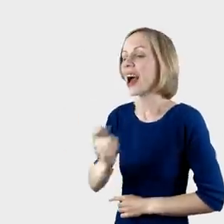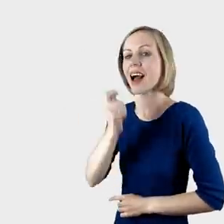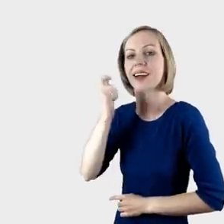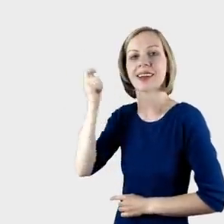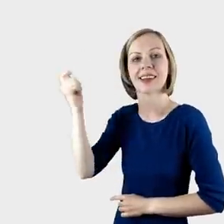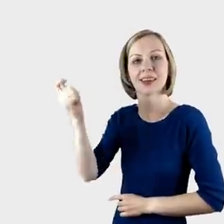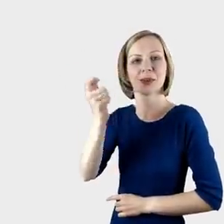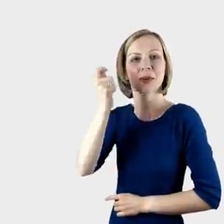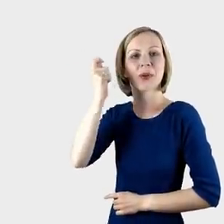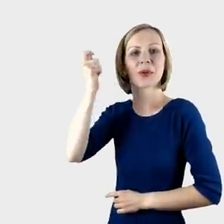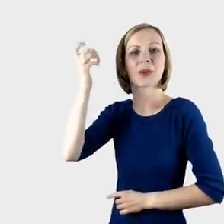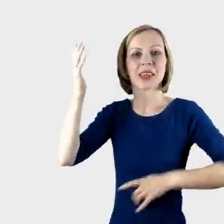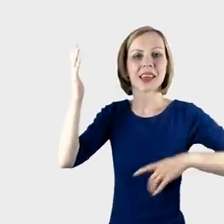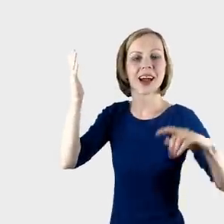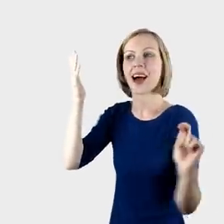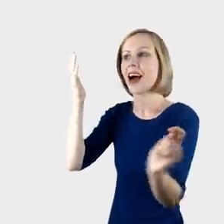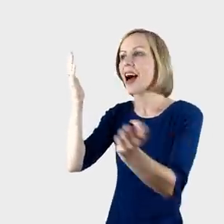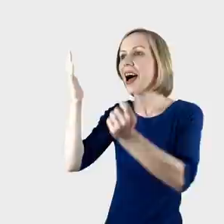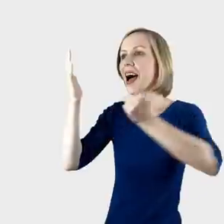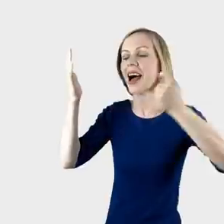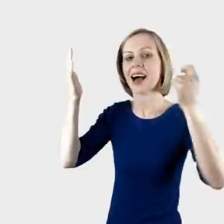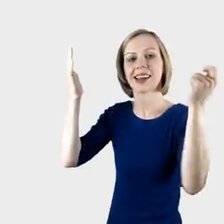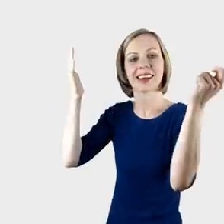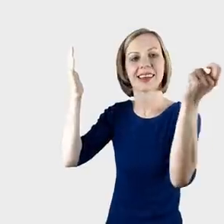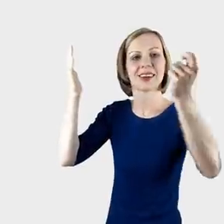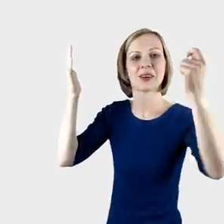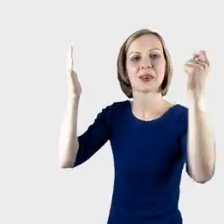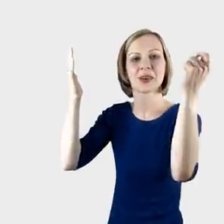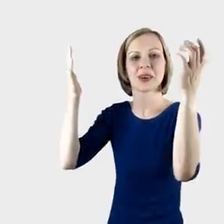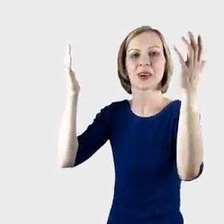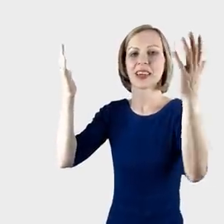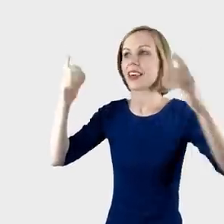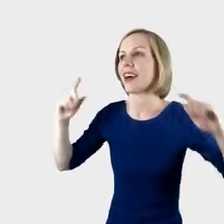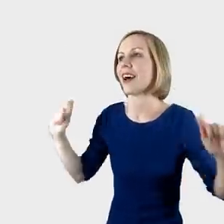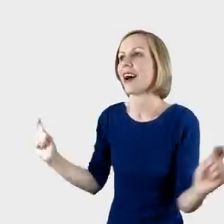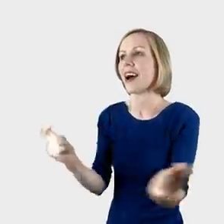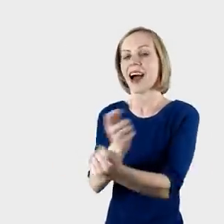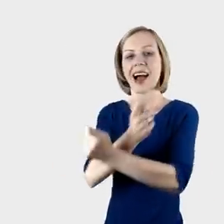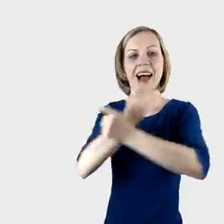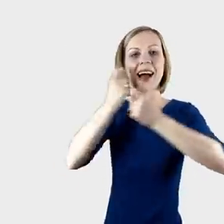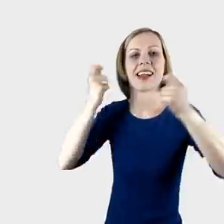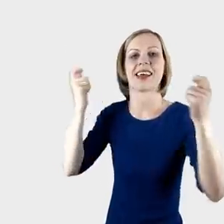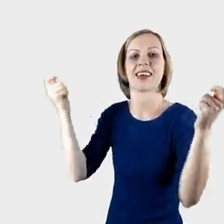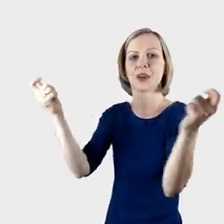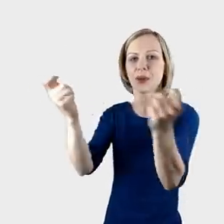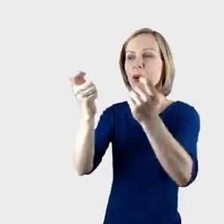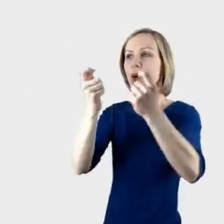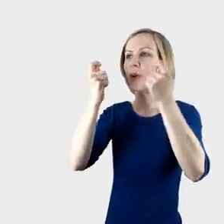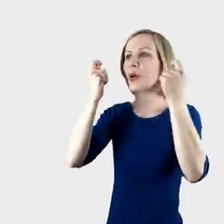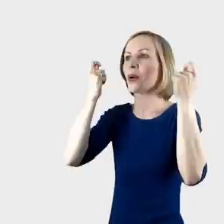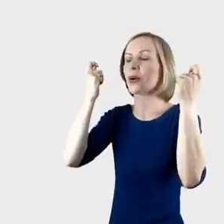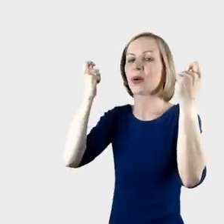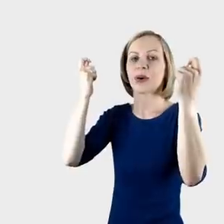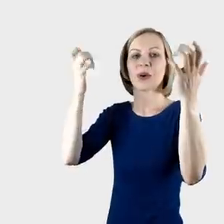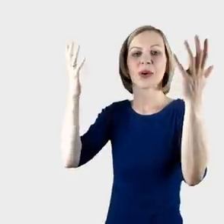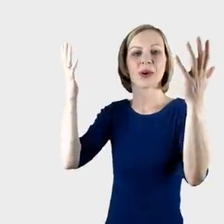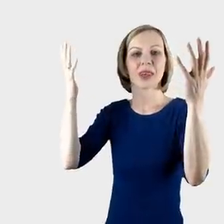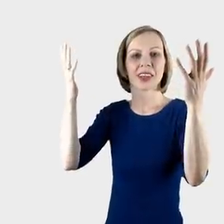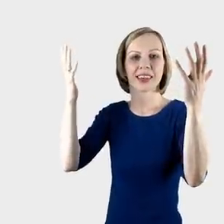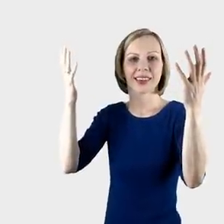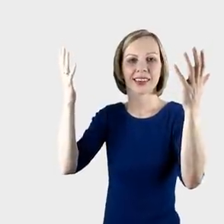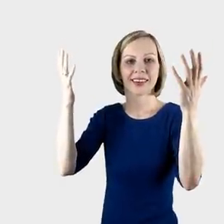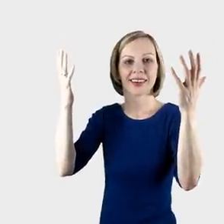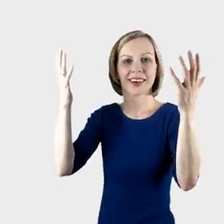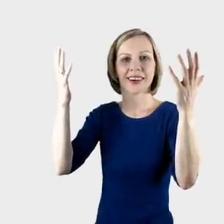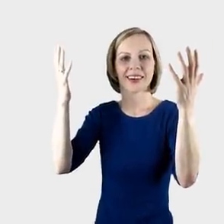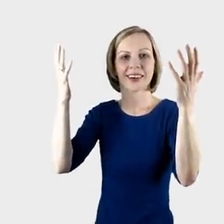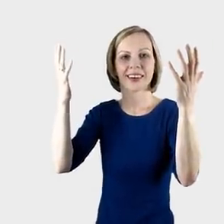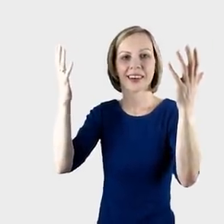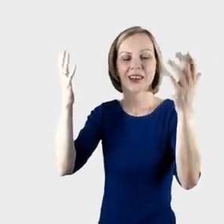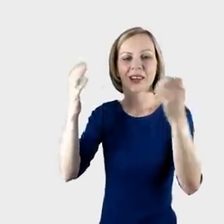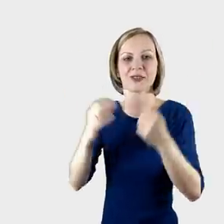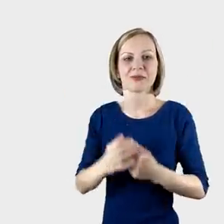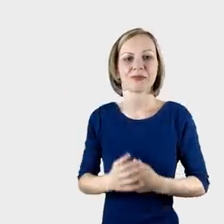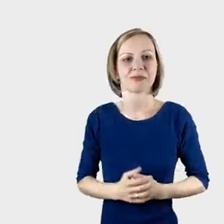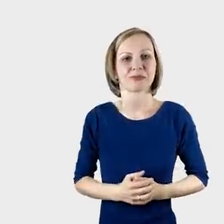Alleluia, alleluia, alleluia